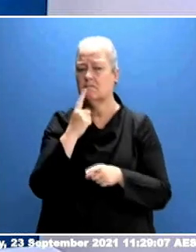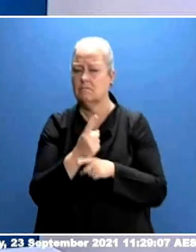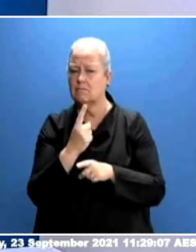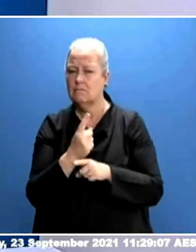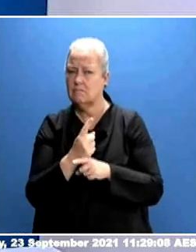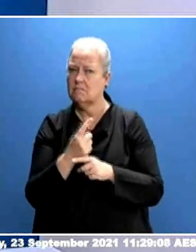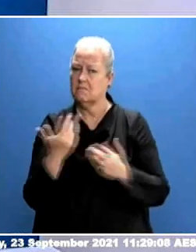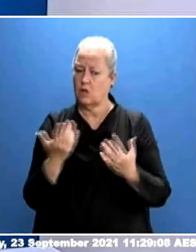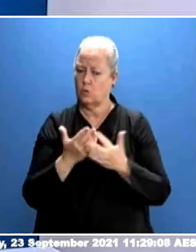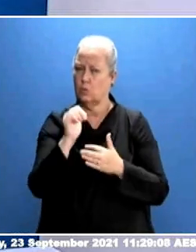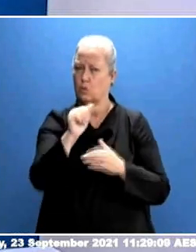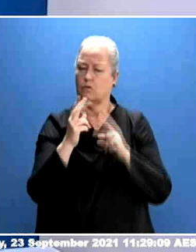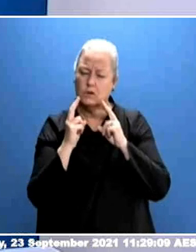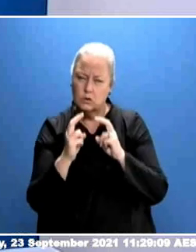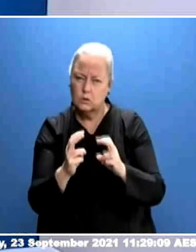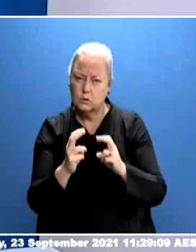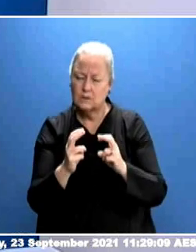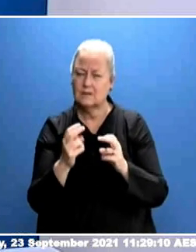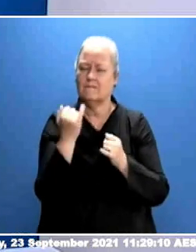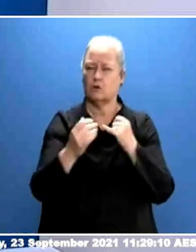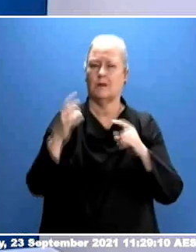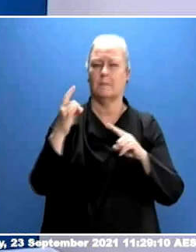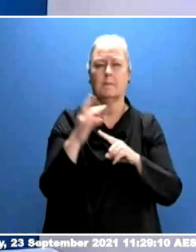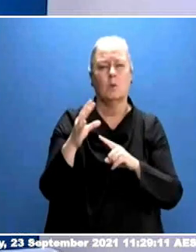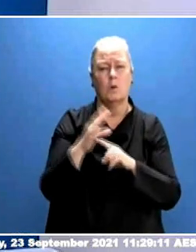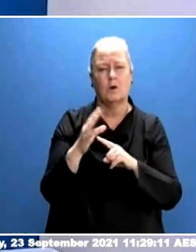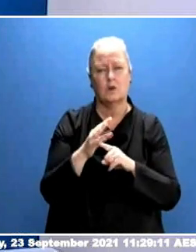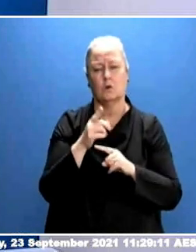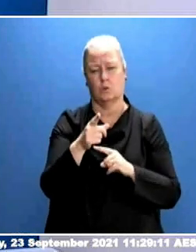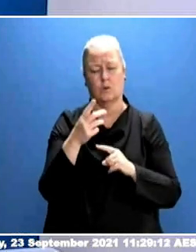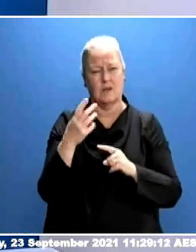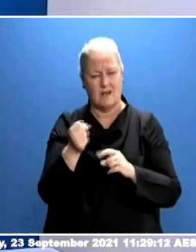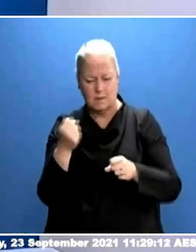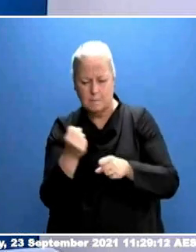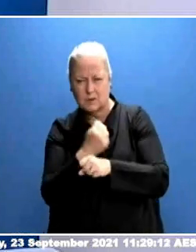that stresses the importance of building design in creating